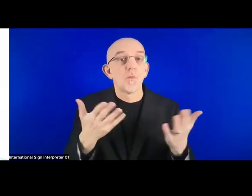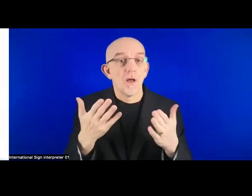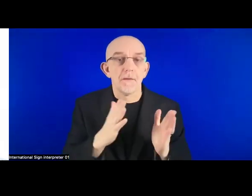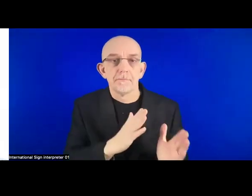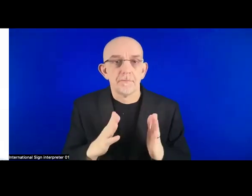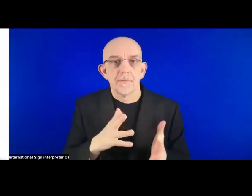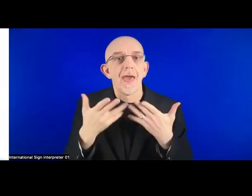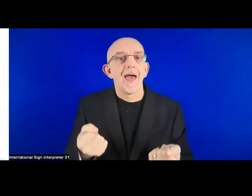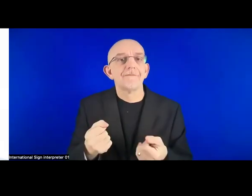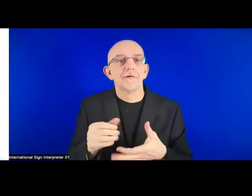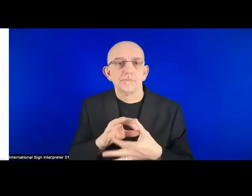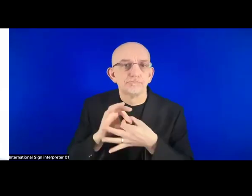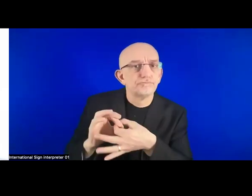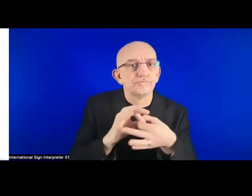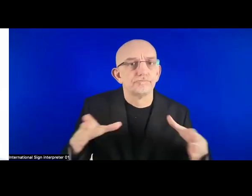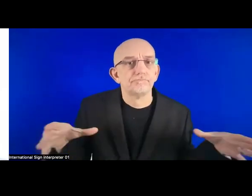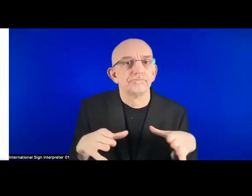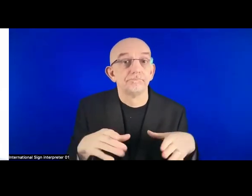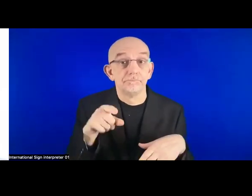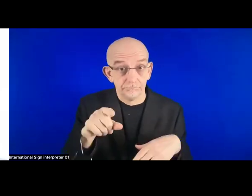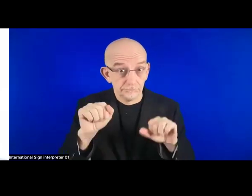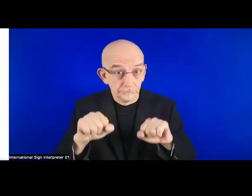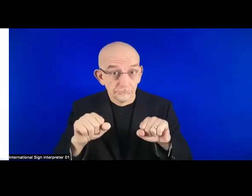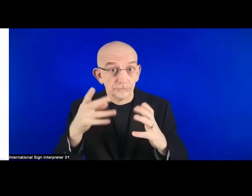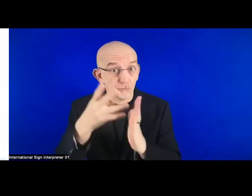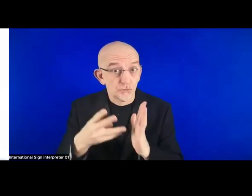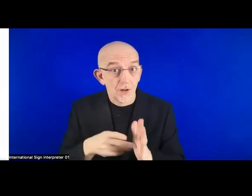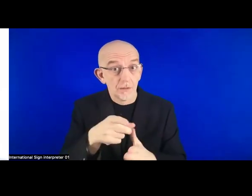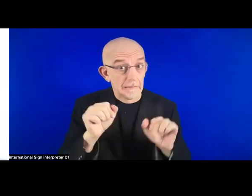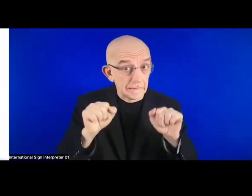language, competency, et cetera. And we will also conduct some ethics checks on the